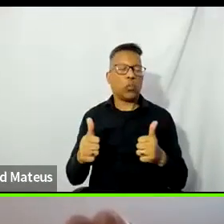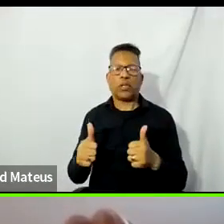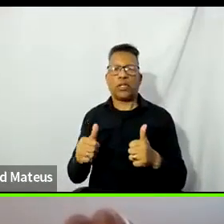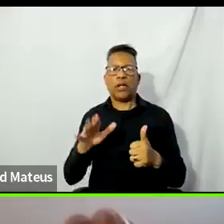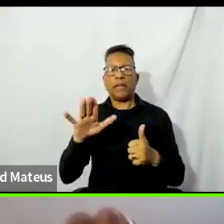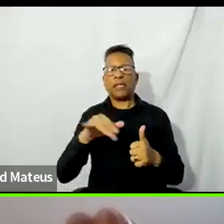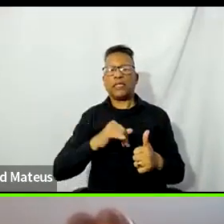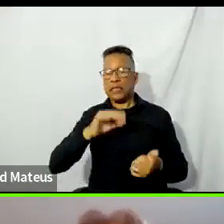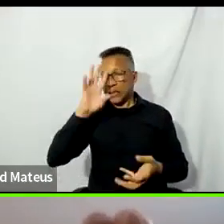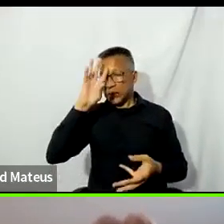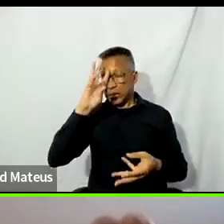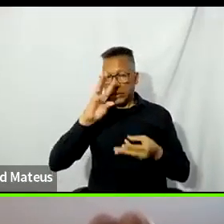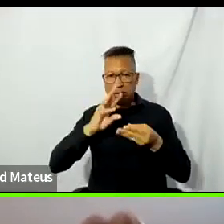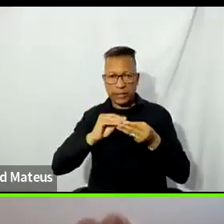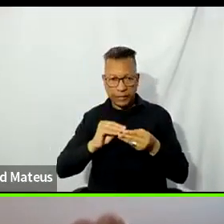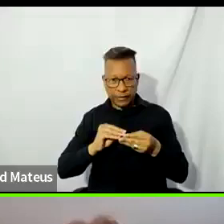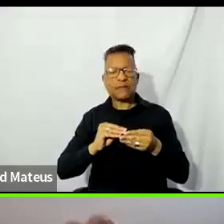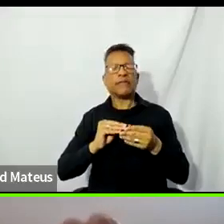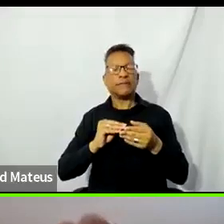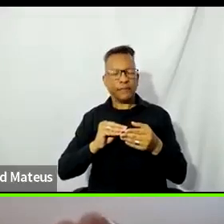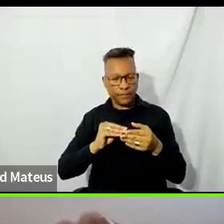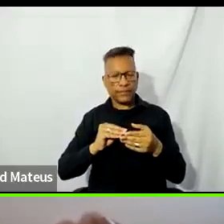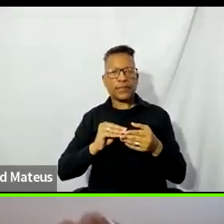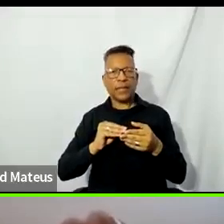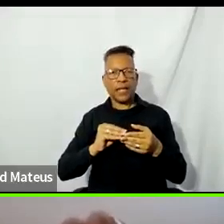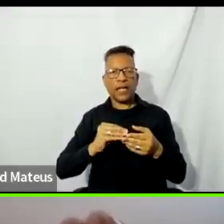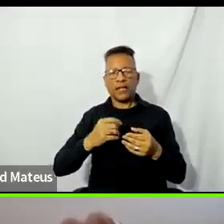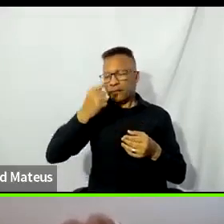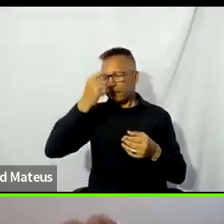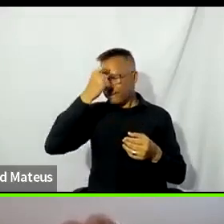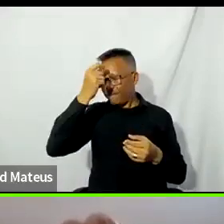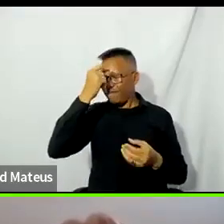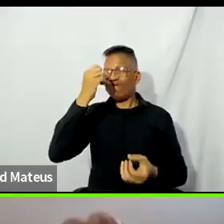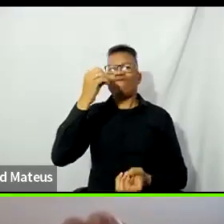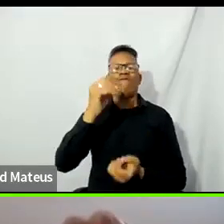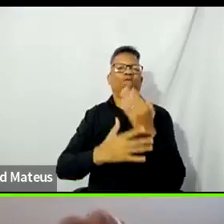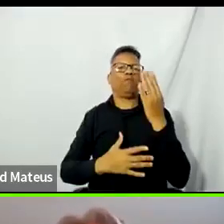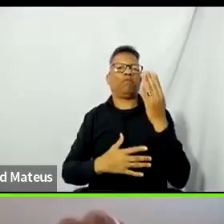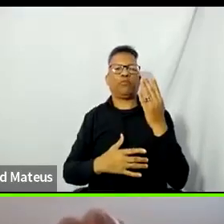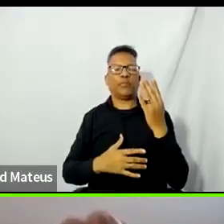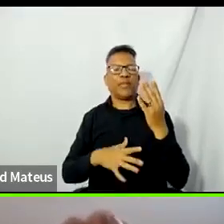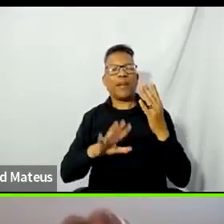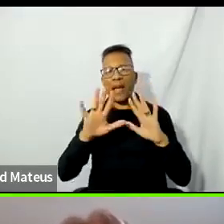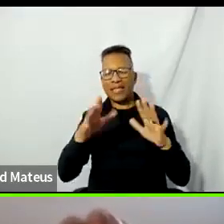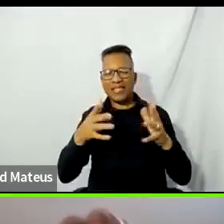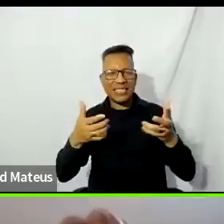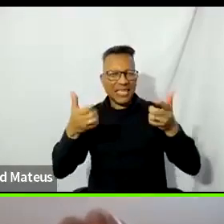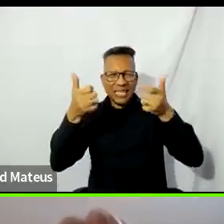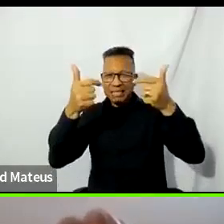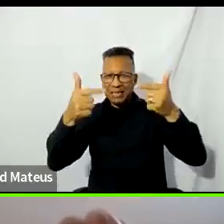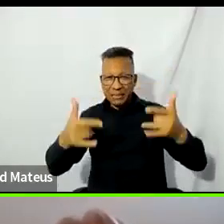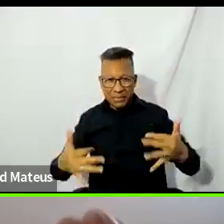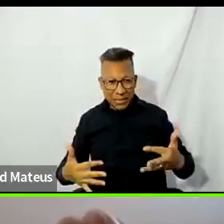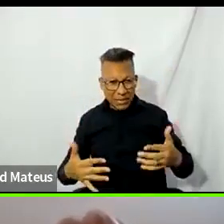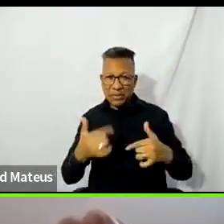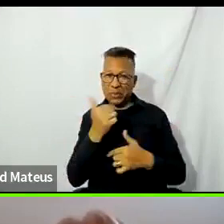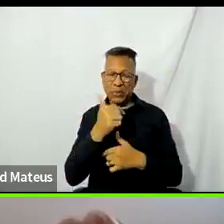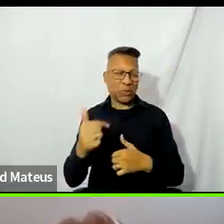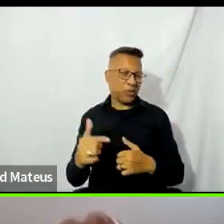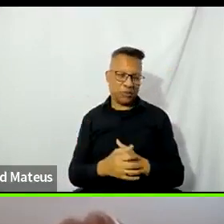They presuppose in effect, the creative capacity to do and make to do and make these things to do and make these things. They don't explain it. They actually really presuppose it